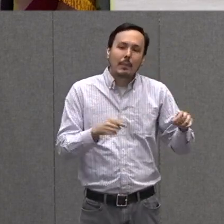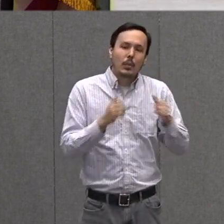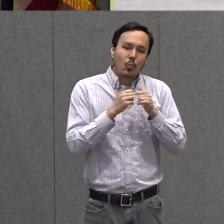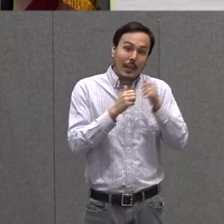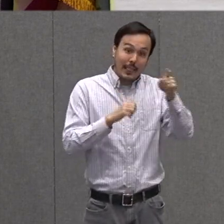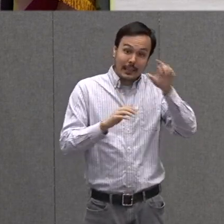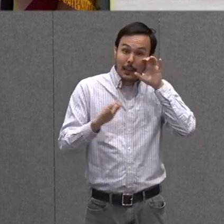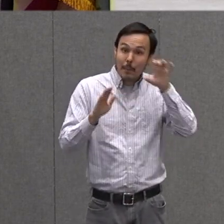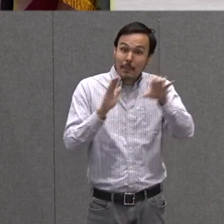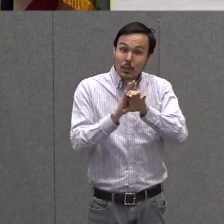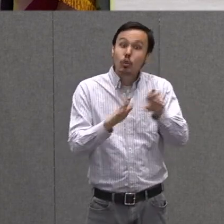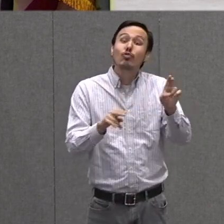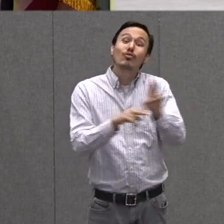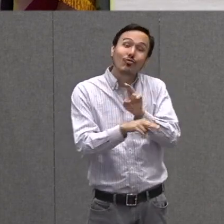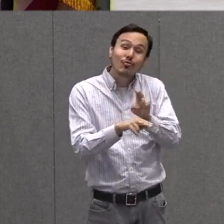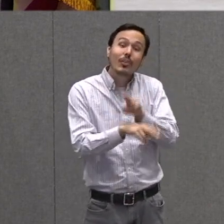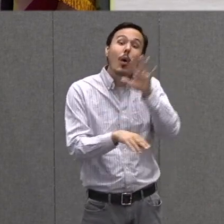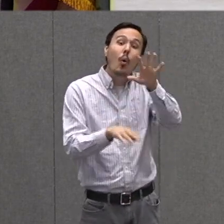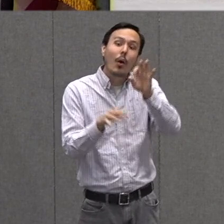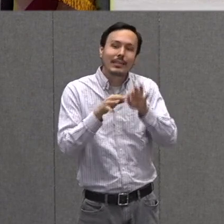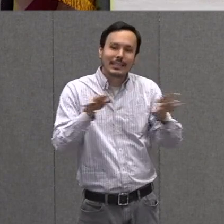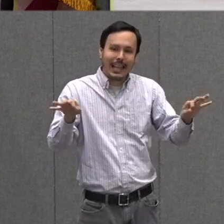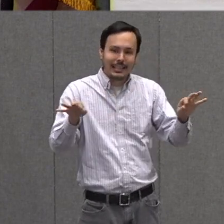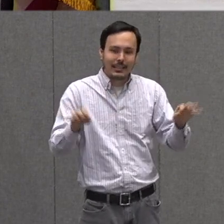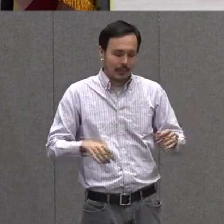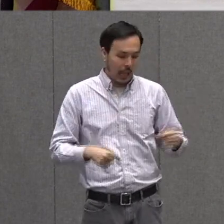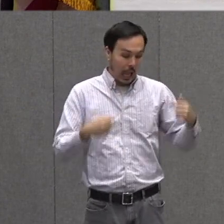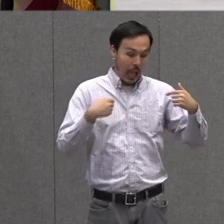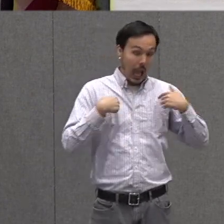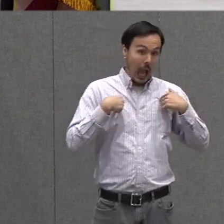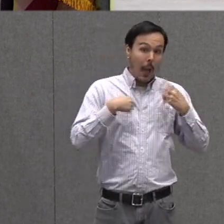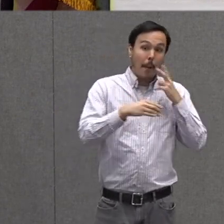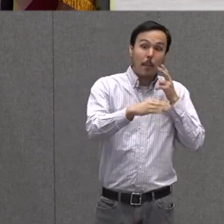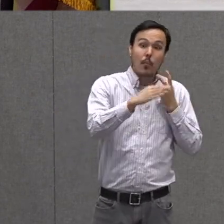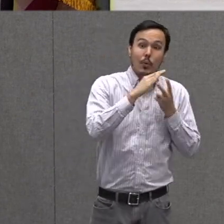Remember to use your sentence frame, I predict this is.